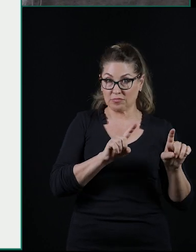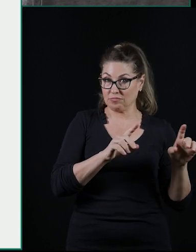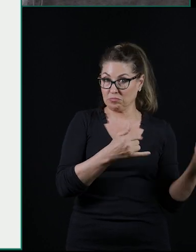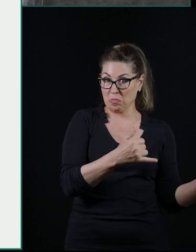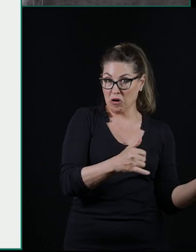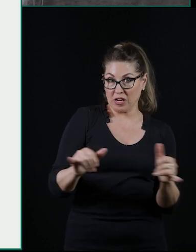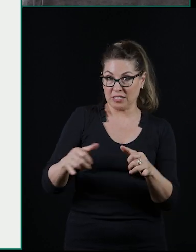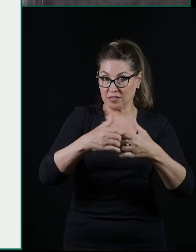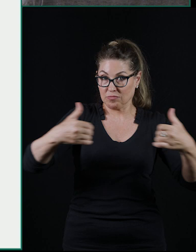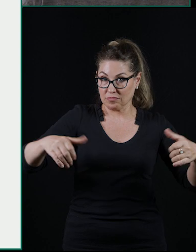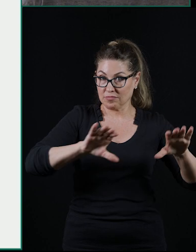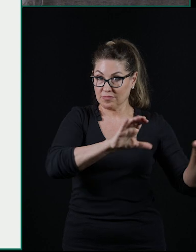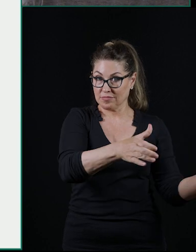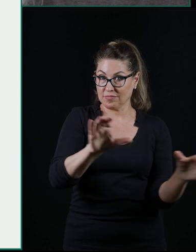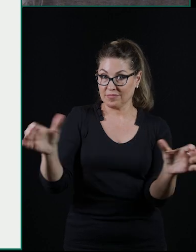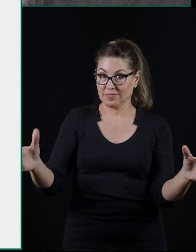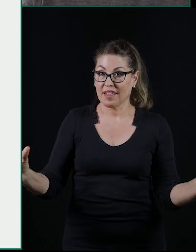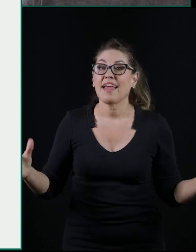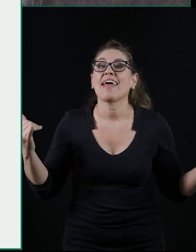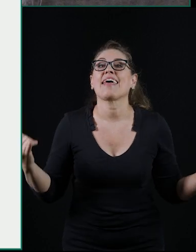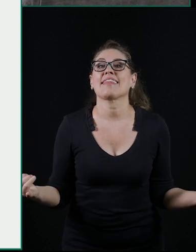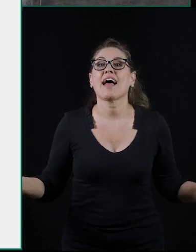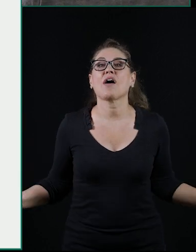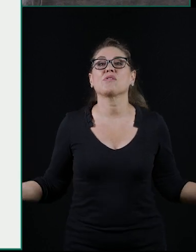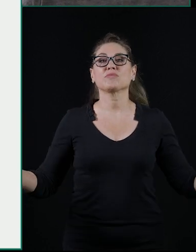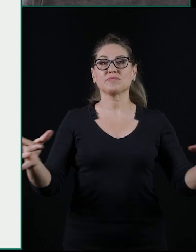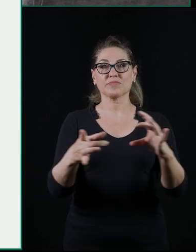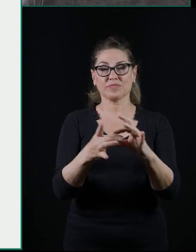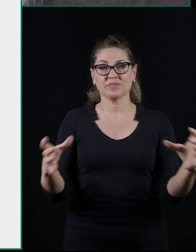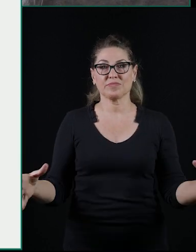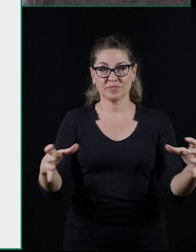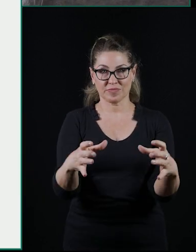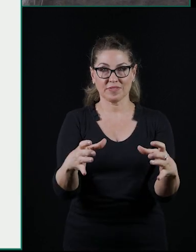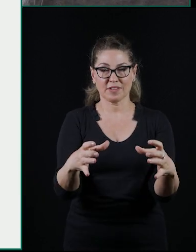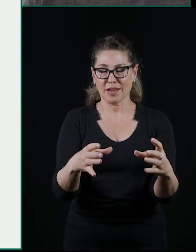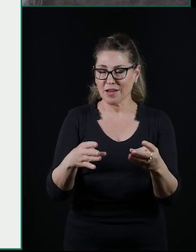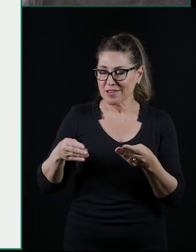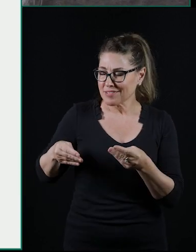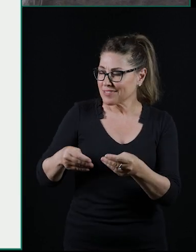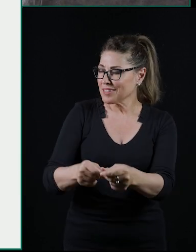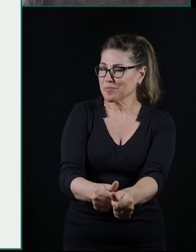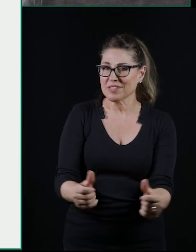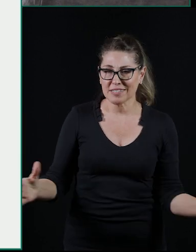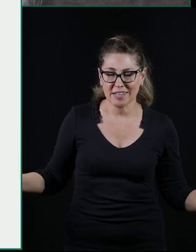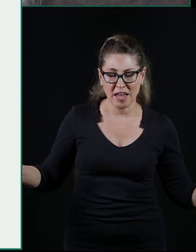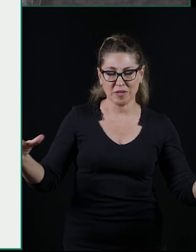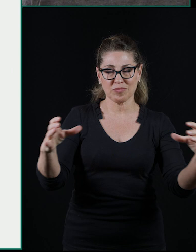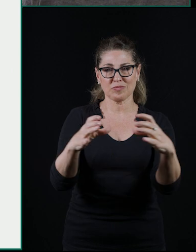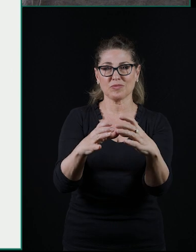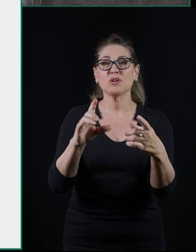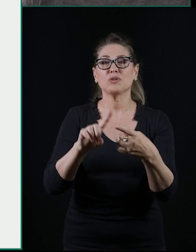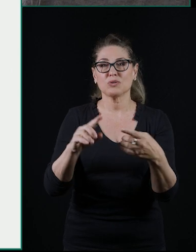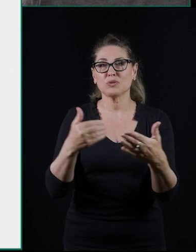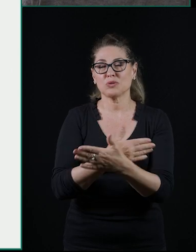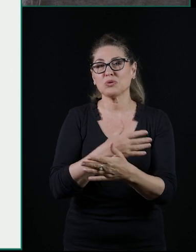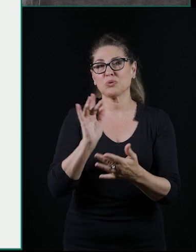And now we have seamlessly transitioned our players over to a new network.